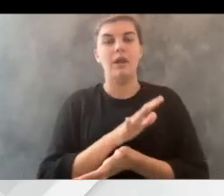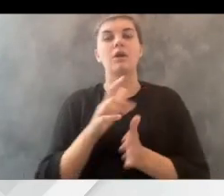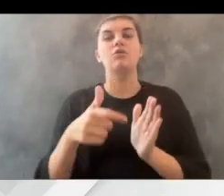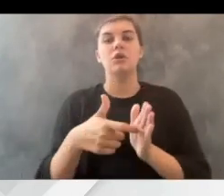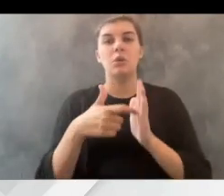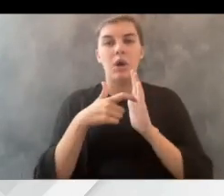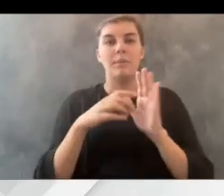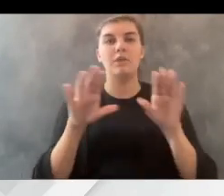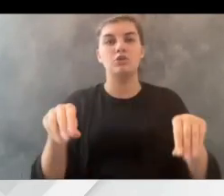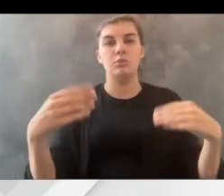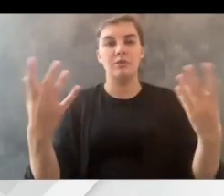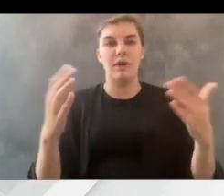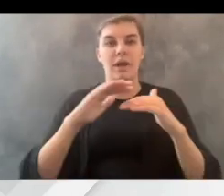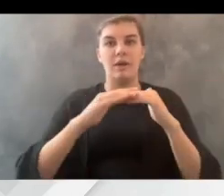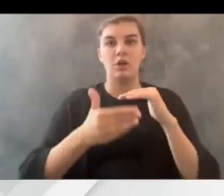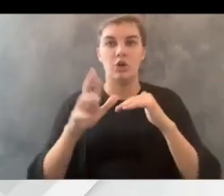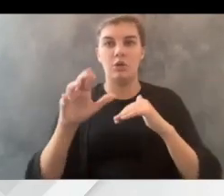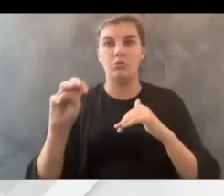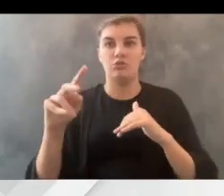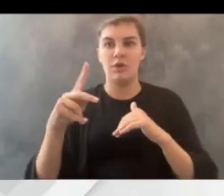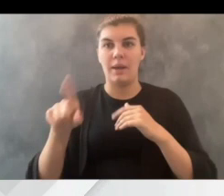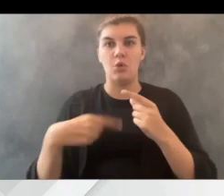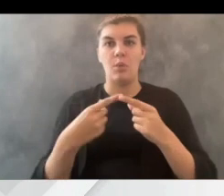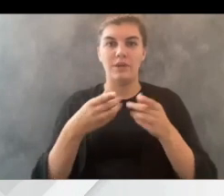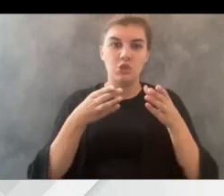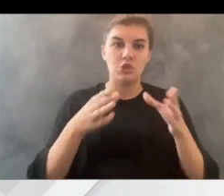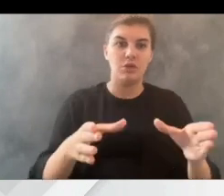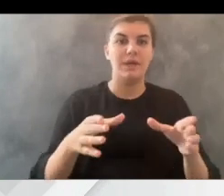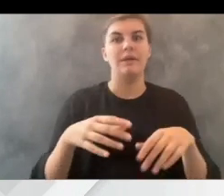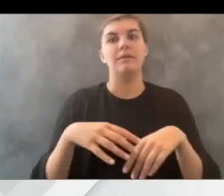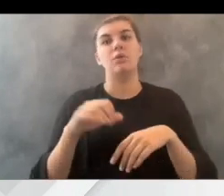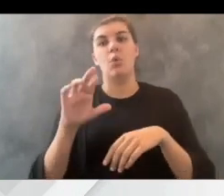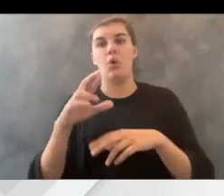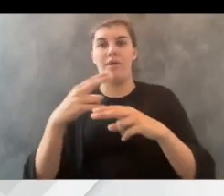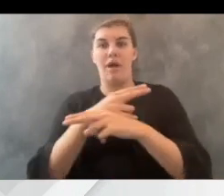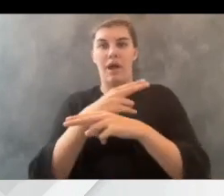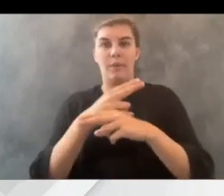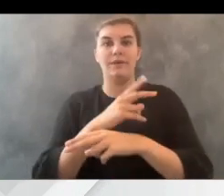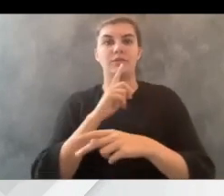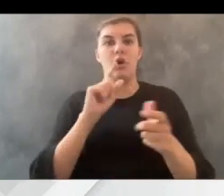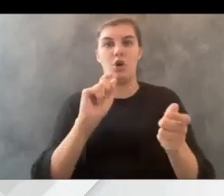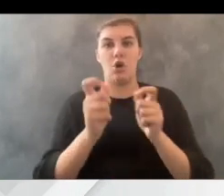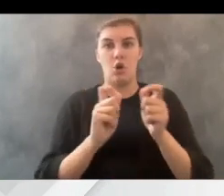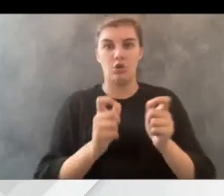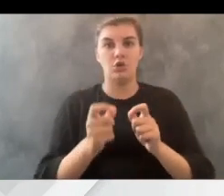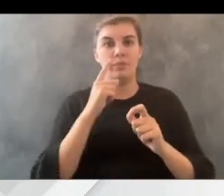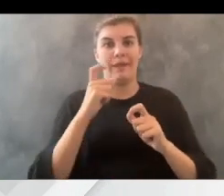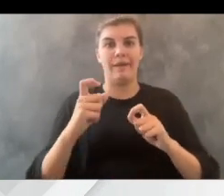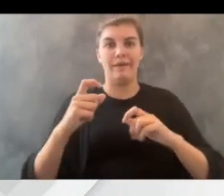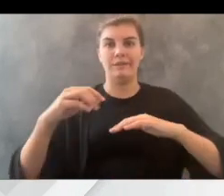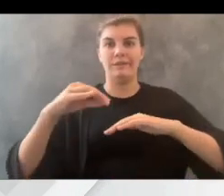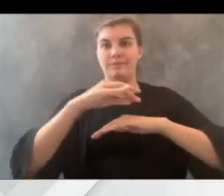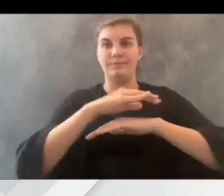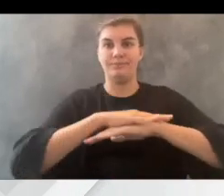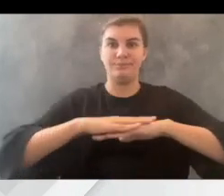ramps when streets, roads, or highways are altered through resurfacing projects. So basically when